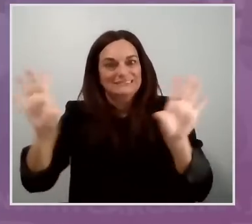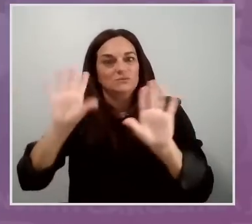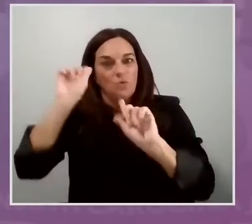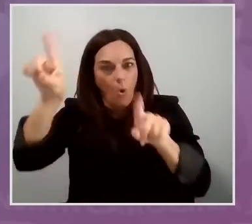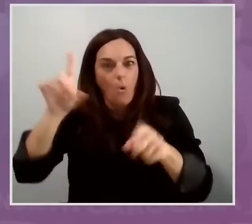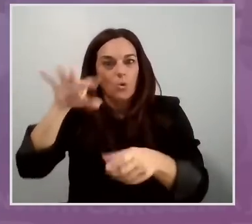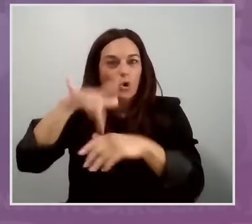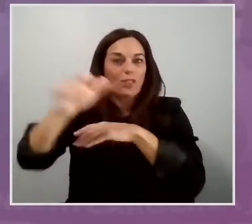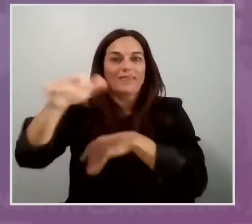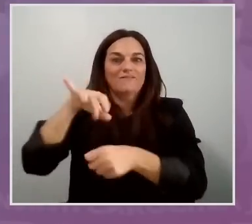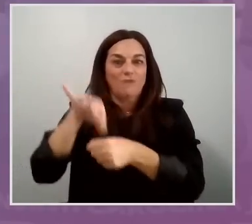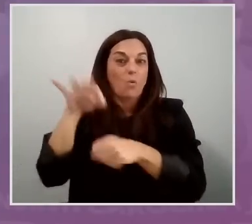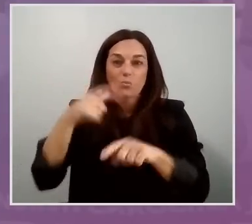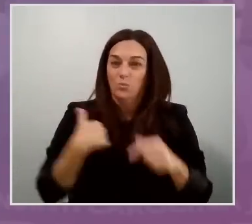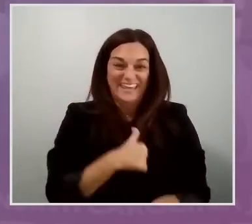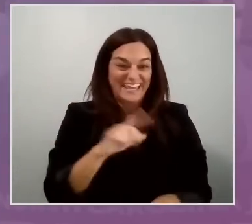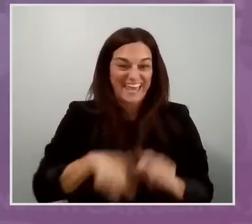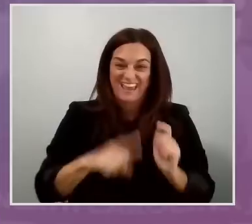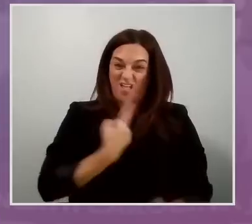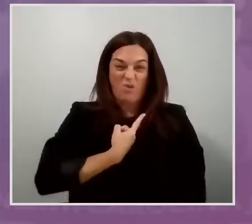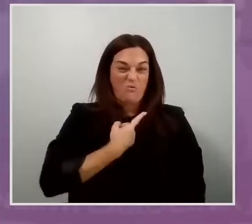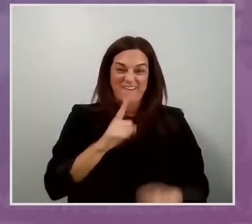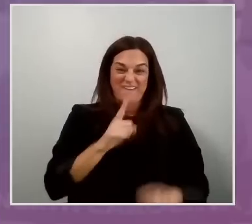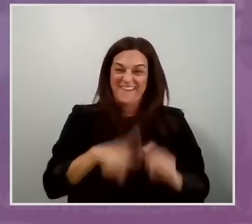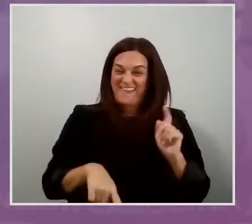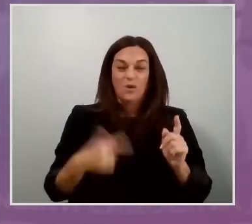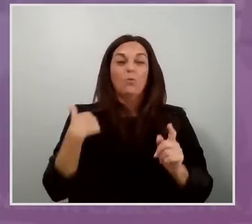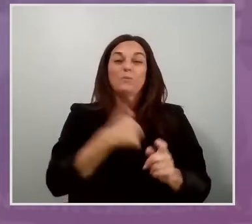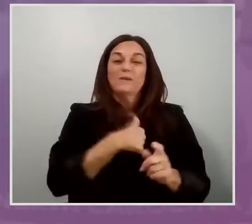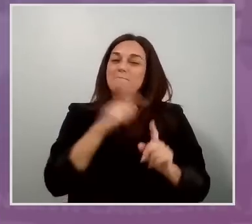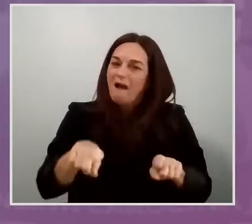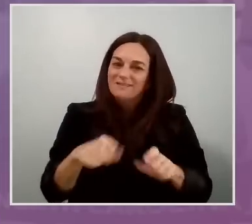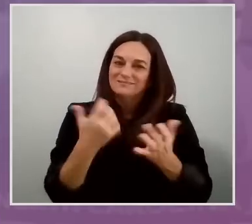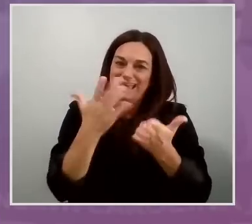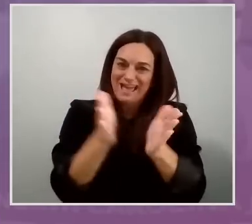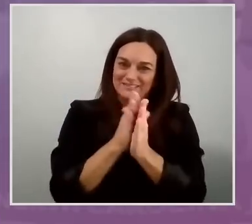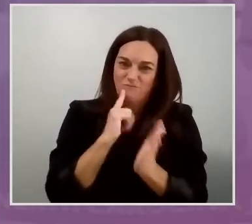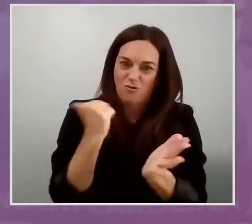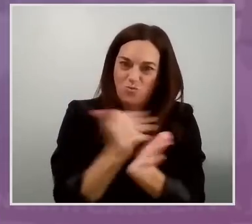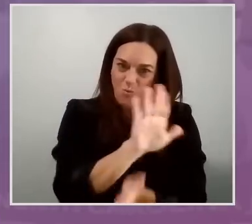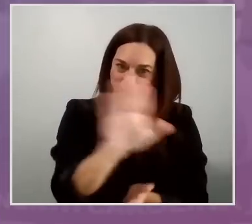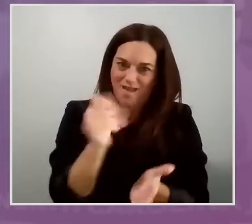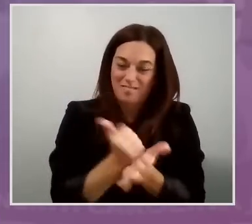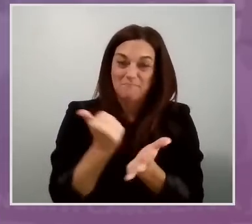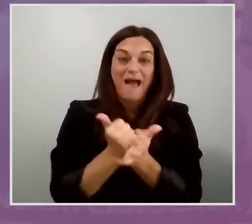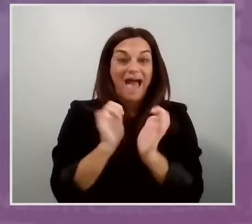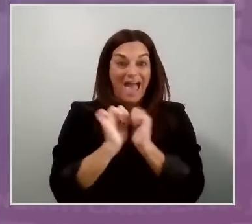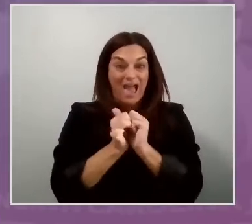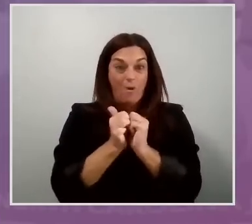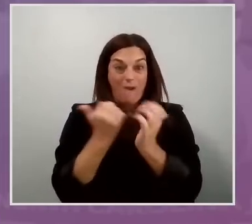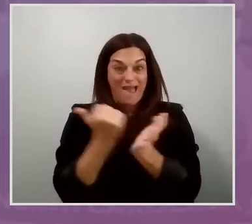ALREADY CAST BALLOTS. AND WE'RE WORKING ON MOBILIZING VOTERS RIGHT NOW. WE CAN'T DO IT ALONE.